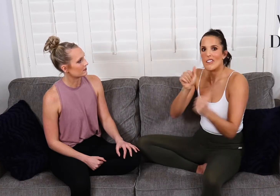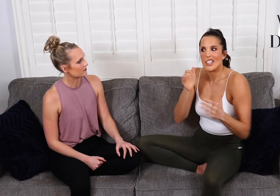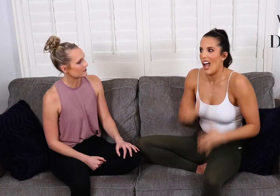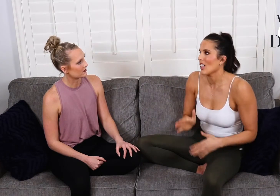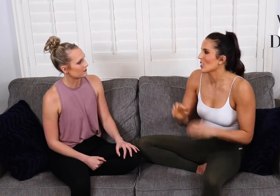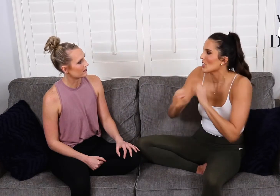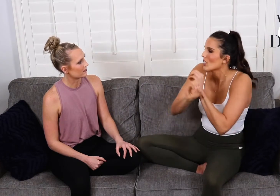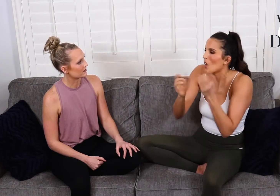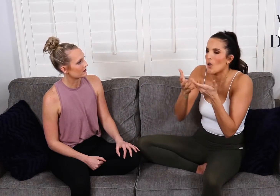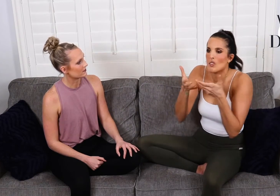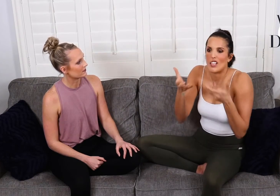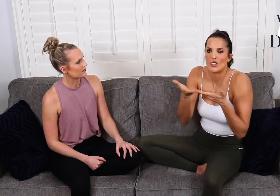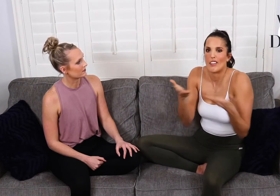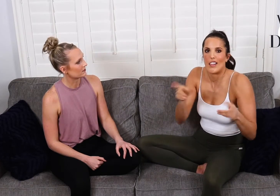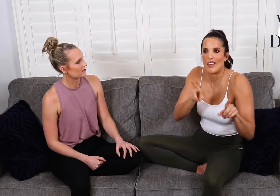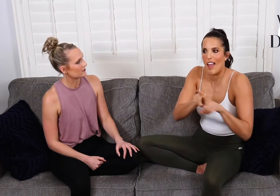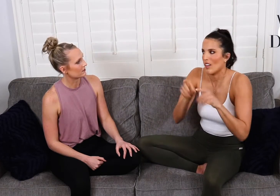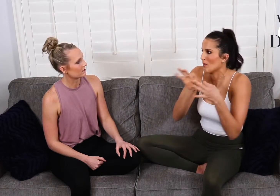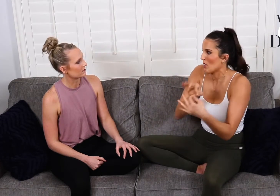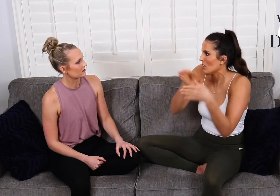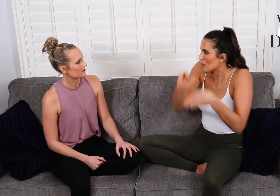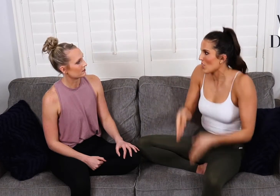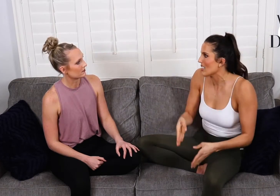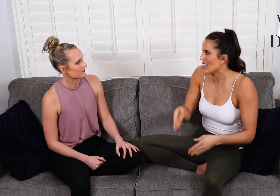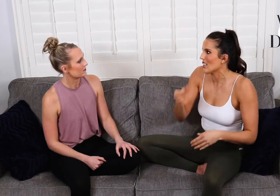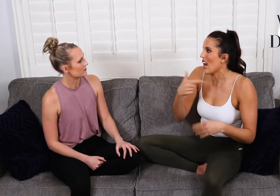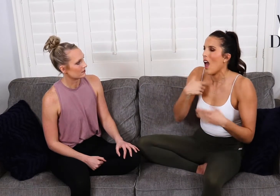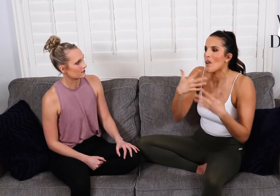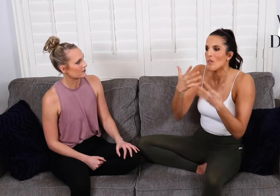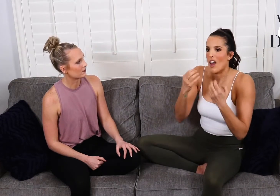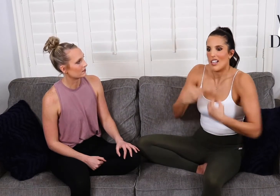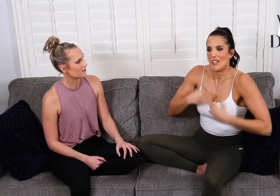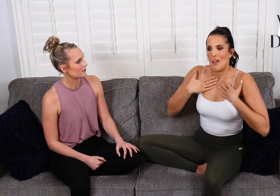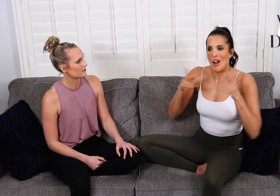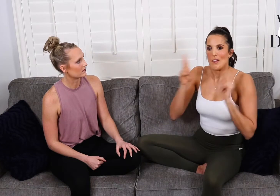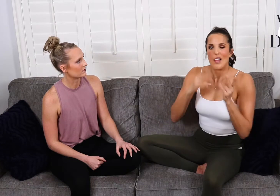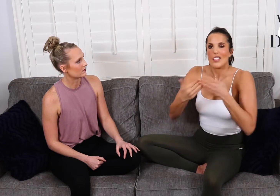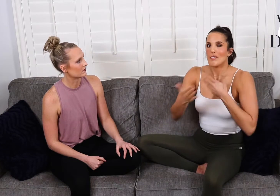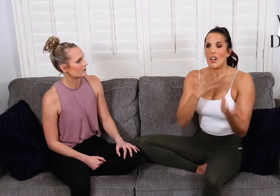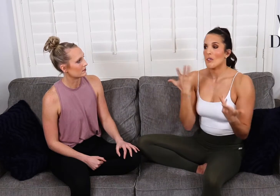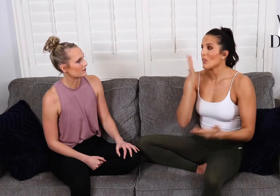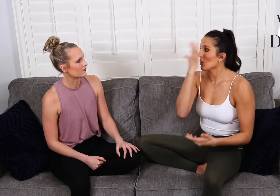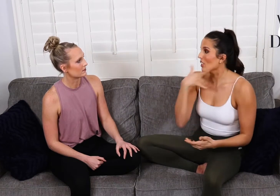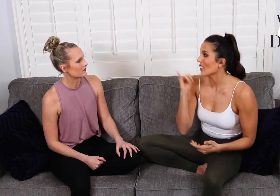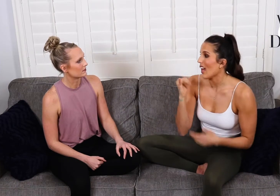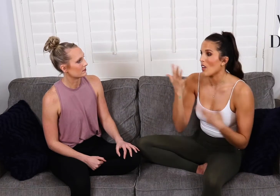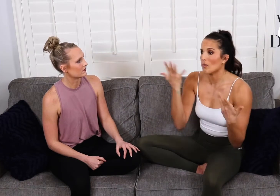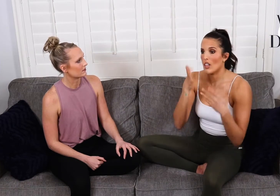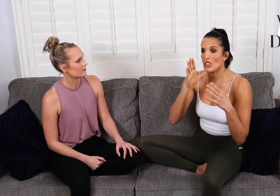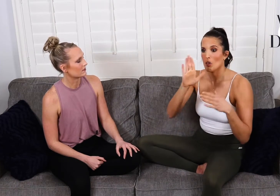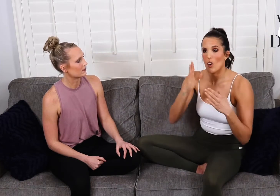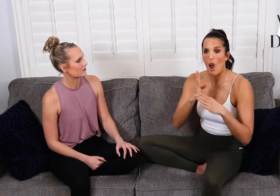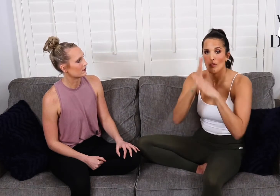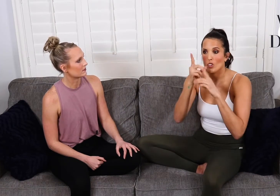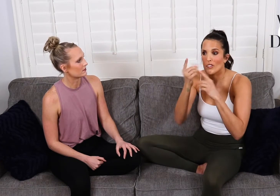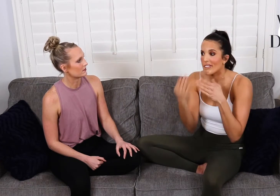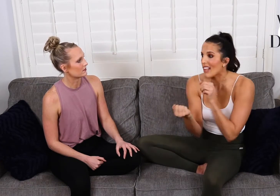be the perfect actor. There's no such thing as a perfect person in this world. I want to inspire people no matter what you look like, what obstacles